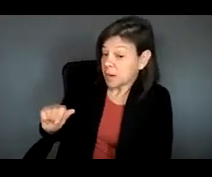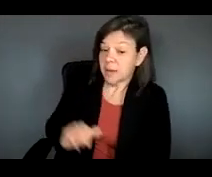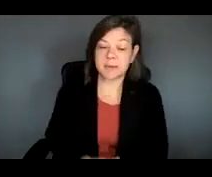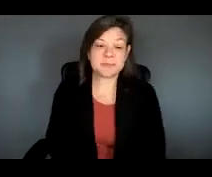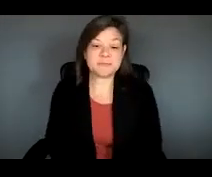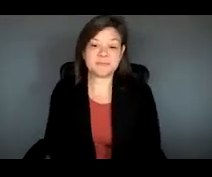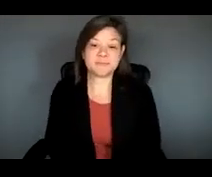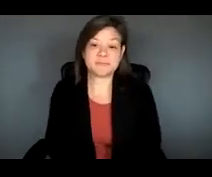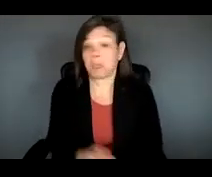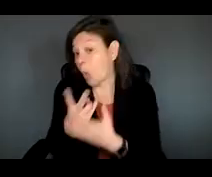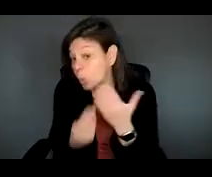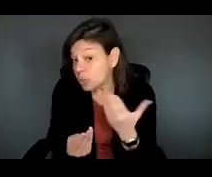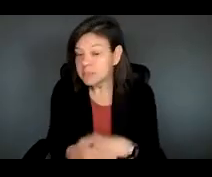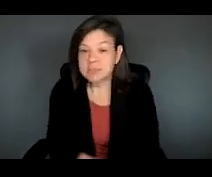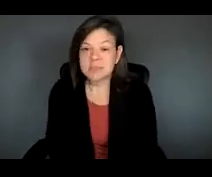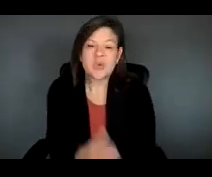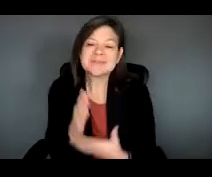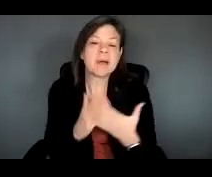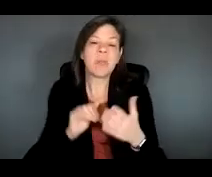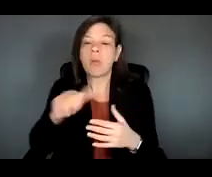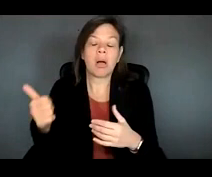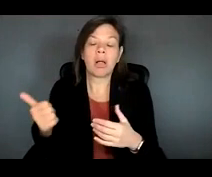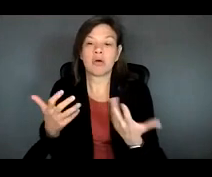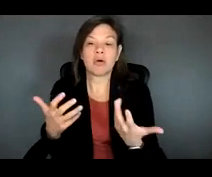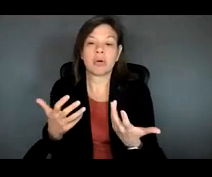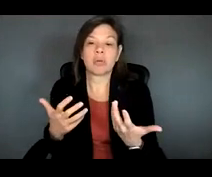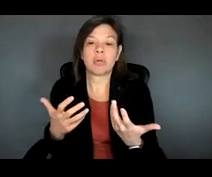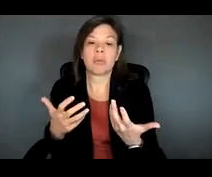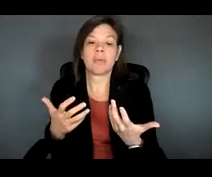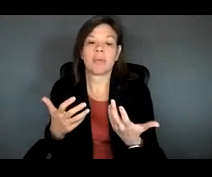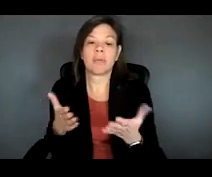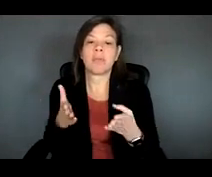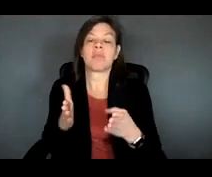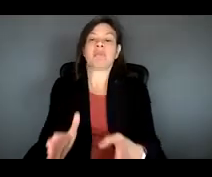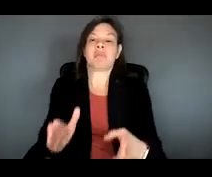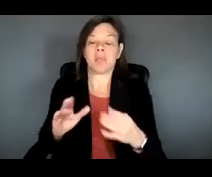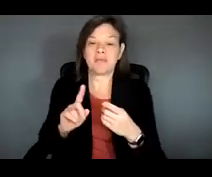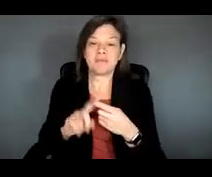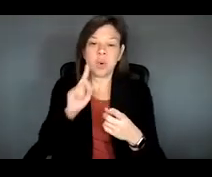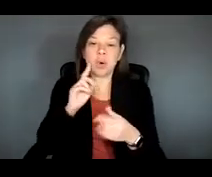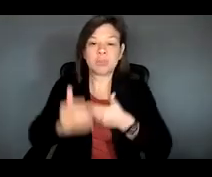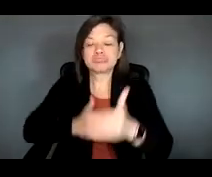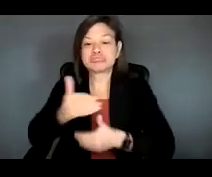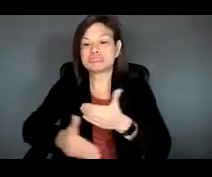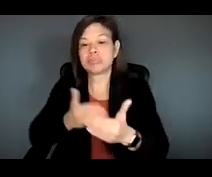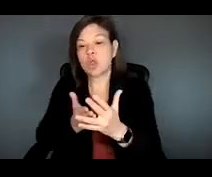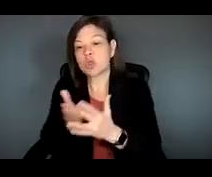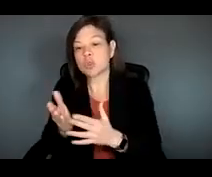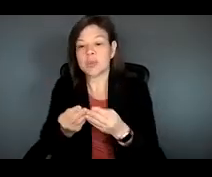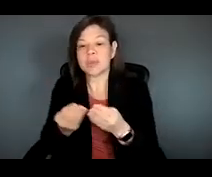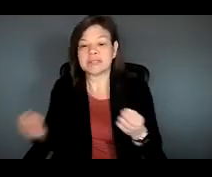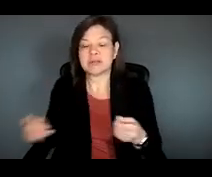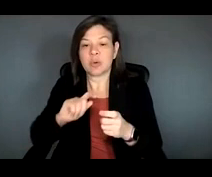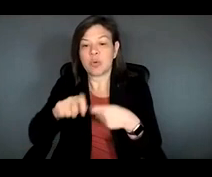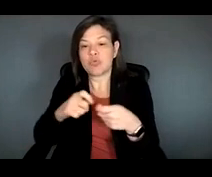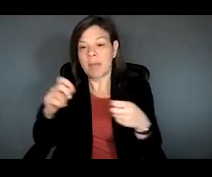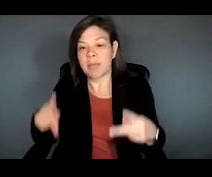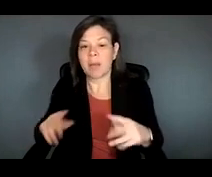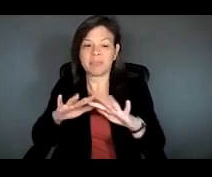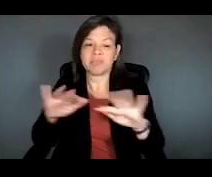Or both. Or some other mechanism for moving through the material, wrapping things up, et cetera.